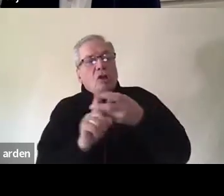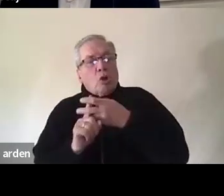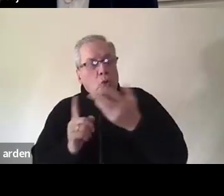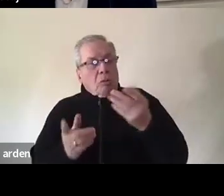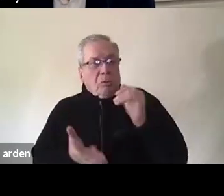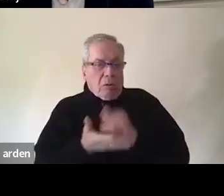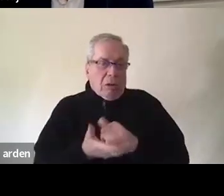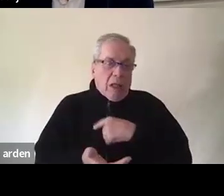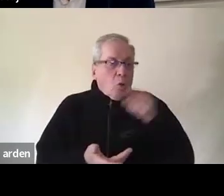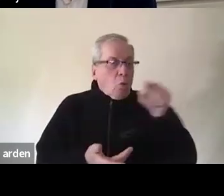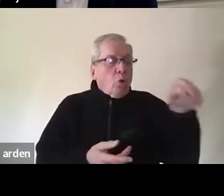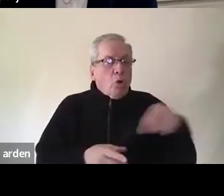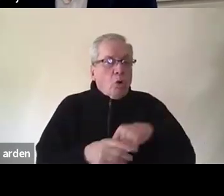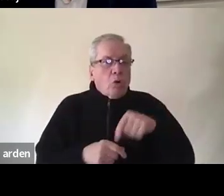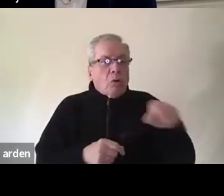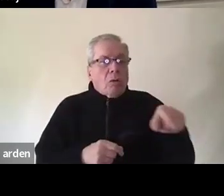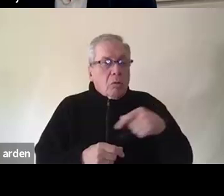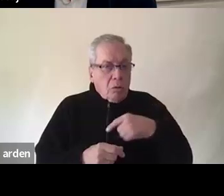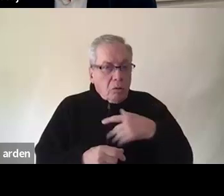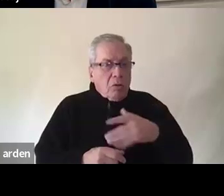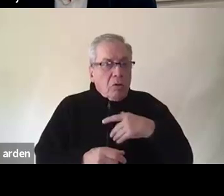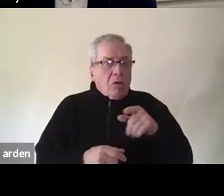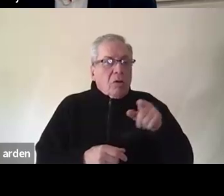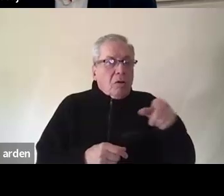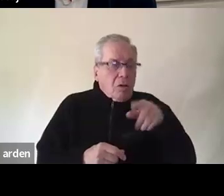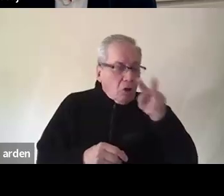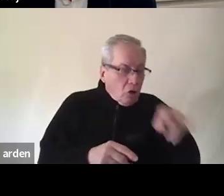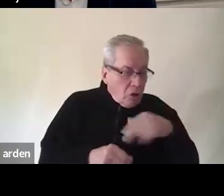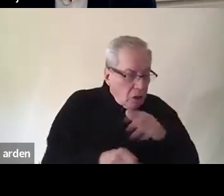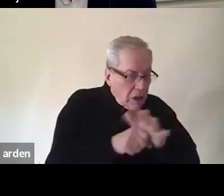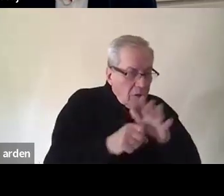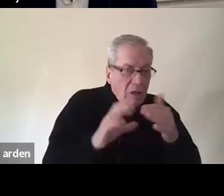We use our institutional email